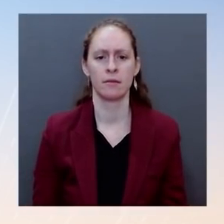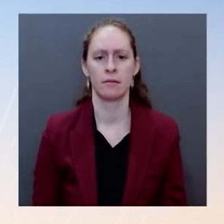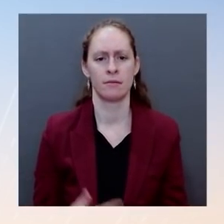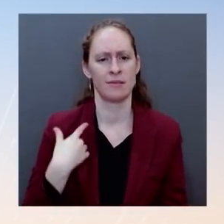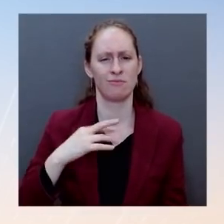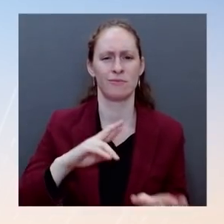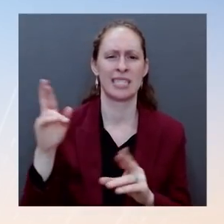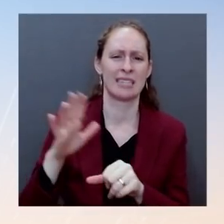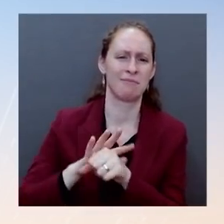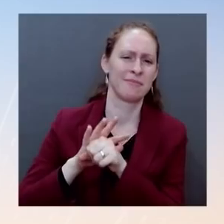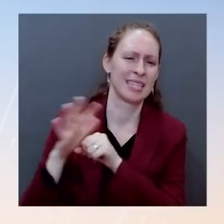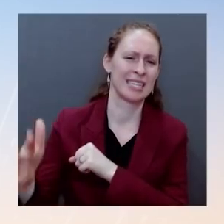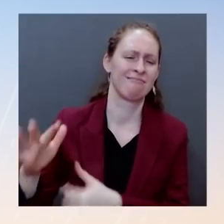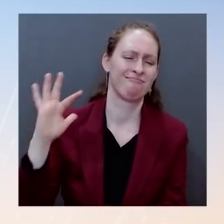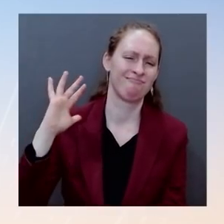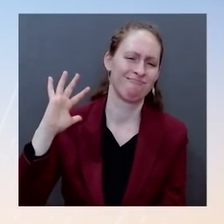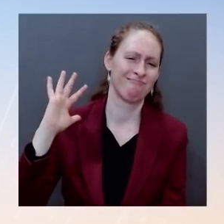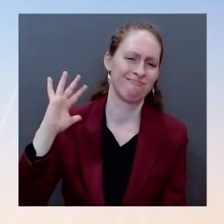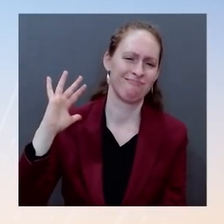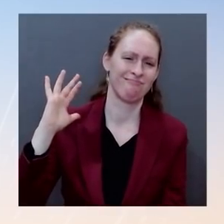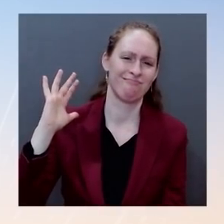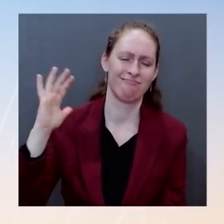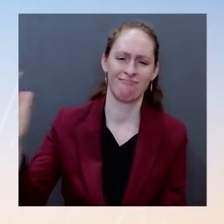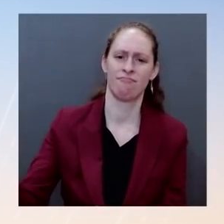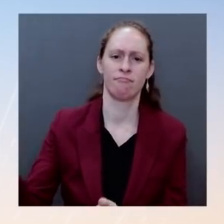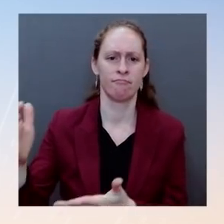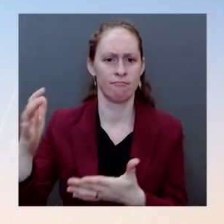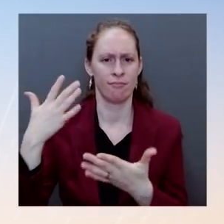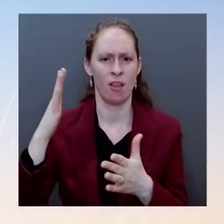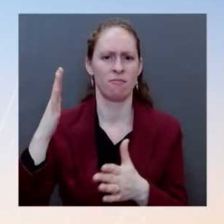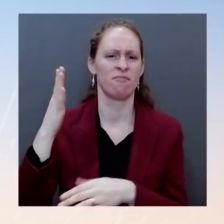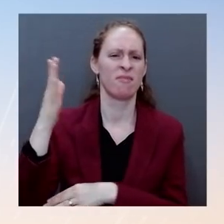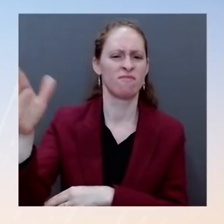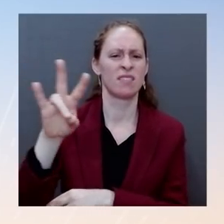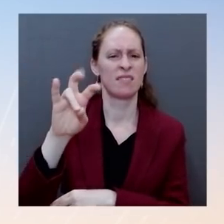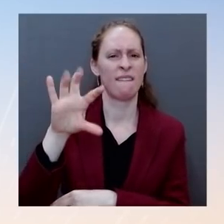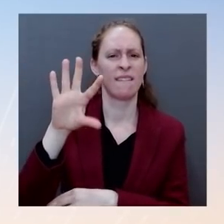that we have at our disposal, widely available -- N95 masks, other masks.